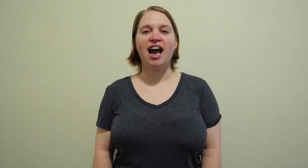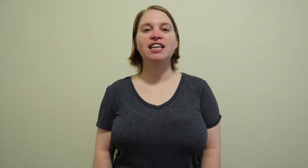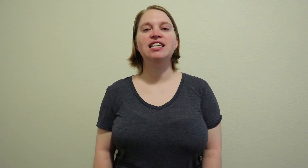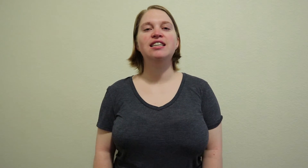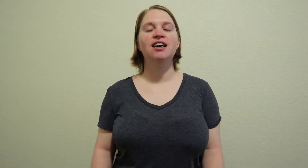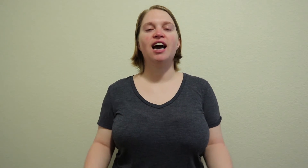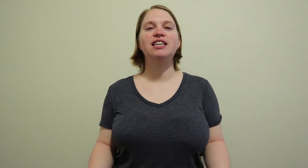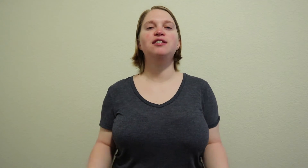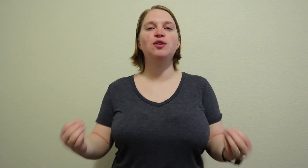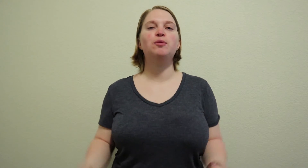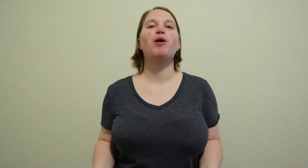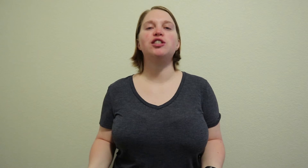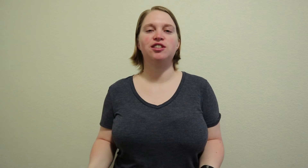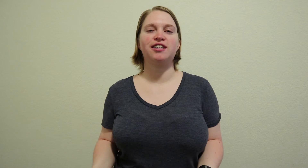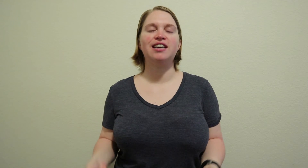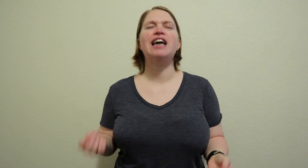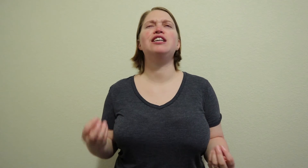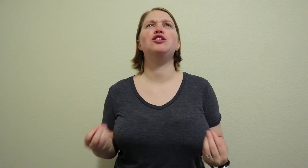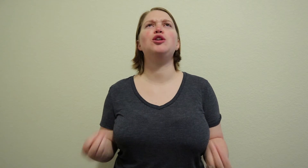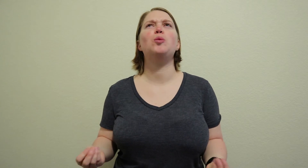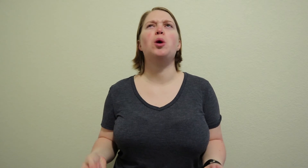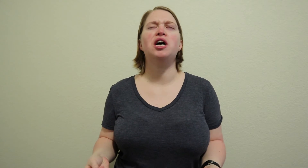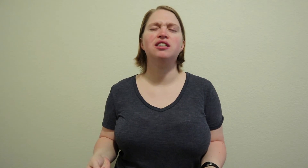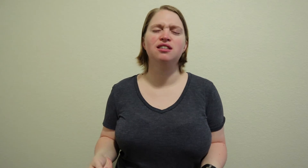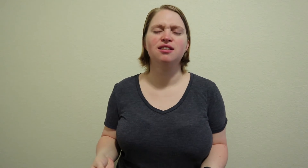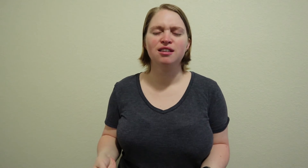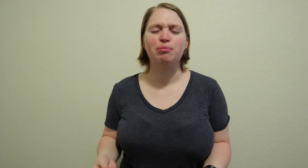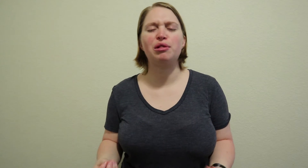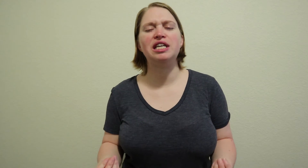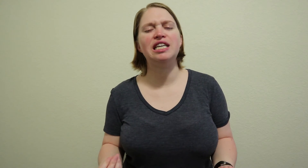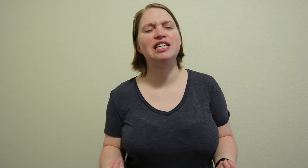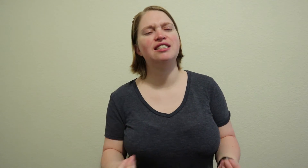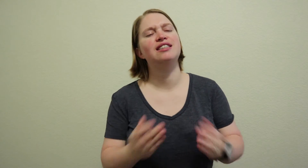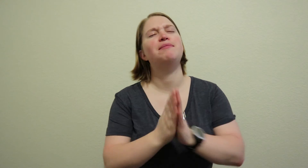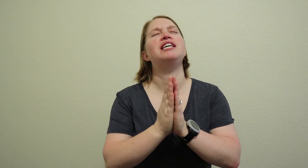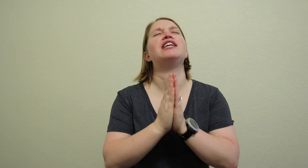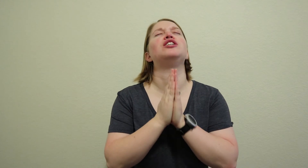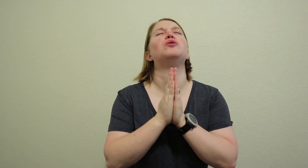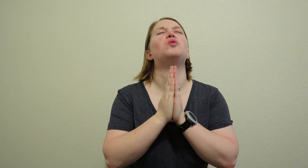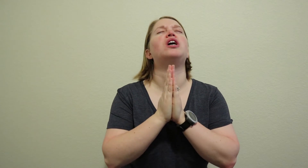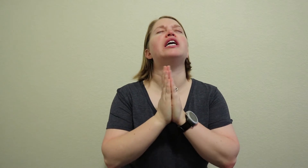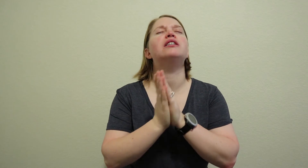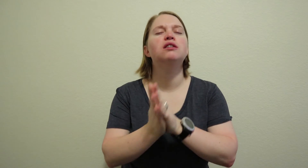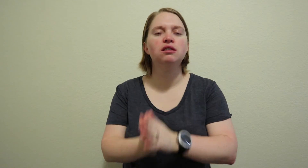I need, I need new processor, I need new one, please let me get a new one